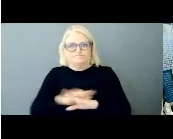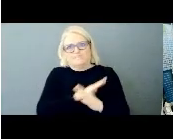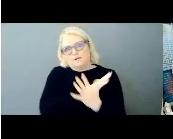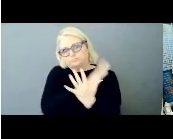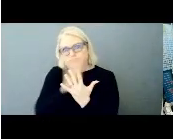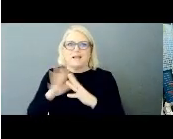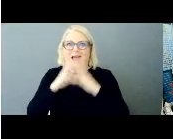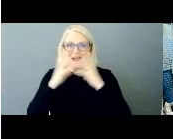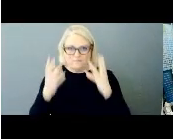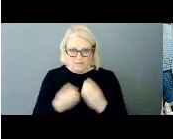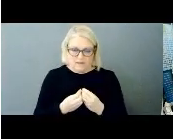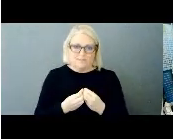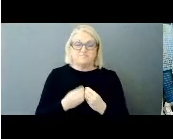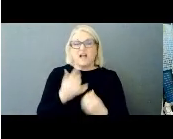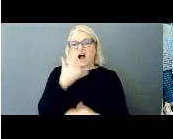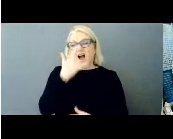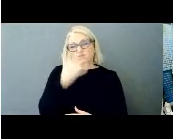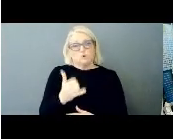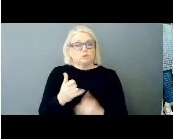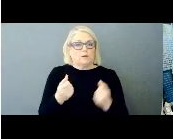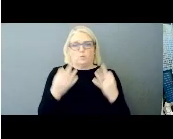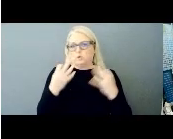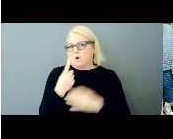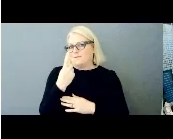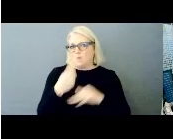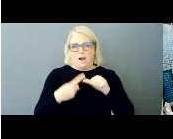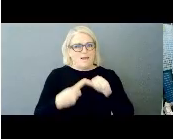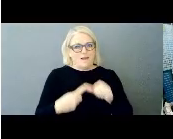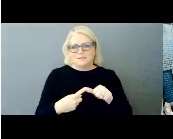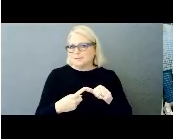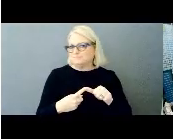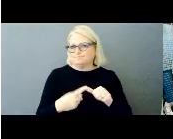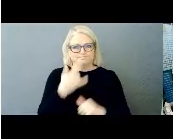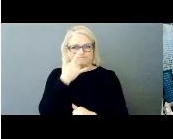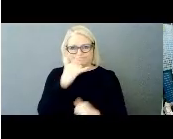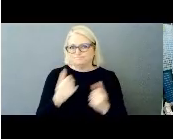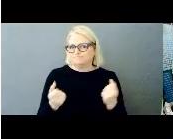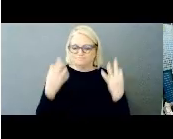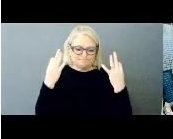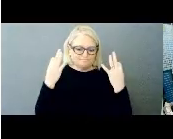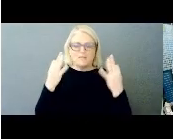I would love to sit here and go, "Thank goodness I'm here. Just do this one thing."